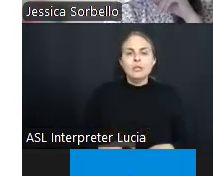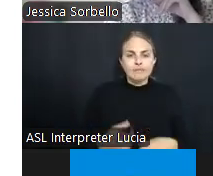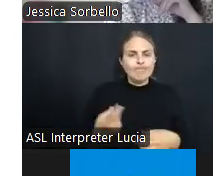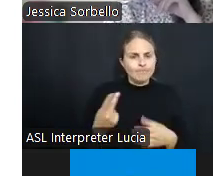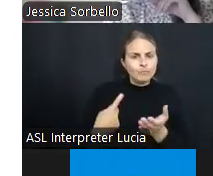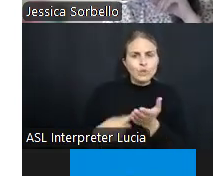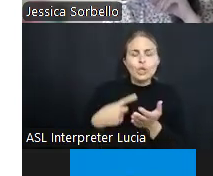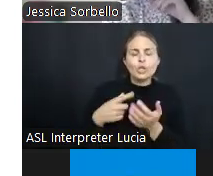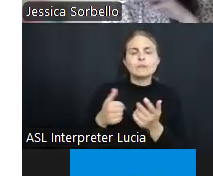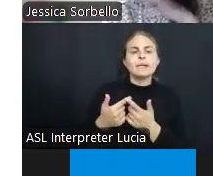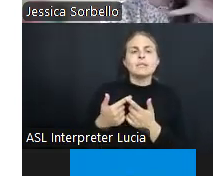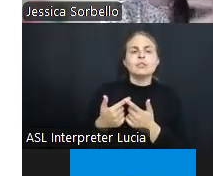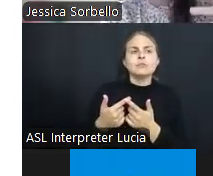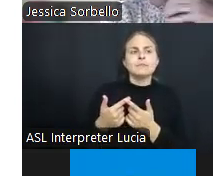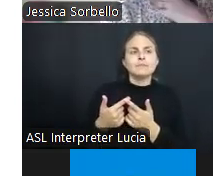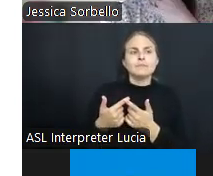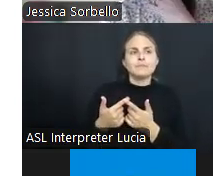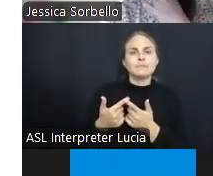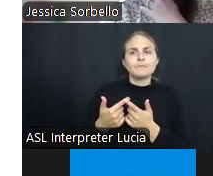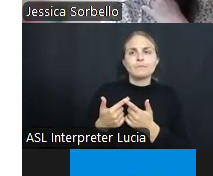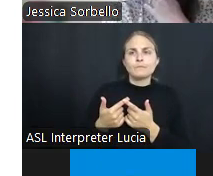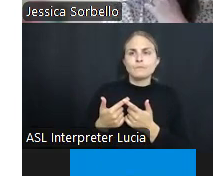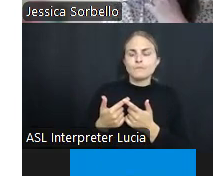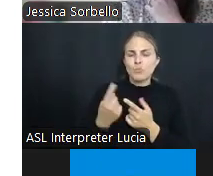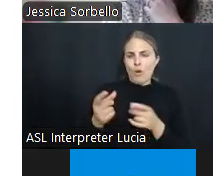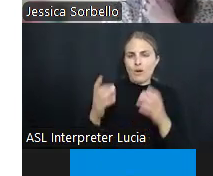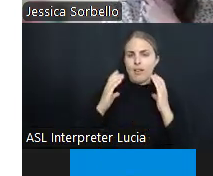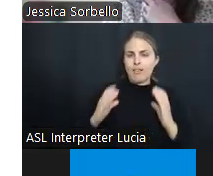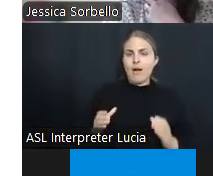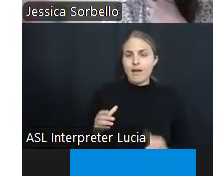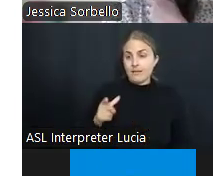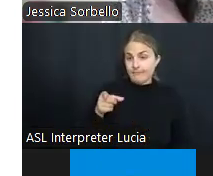would consistently try to drive after drinking.